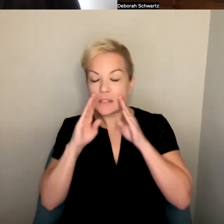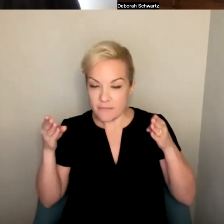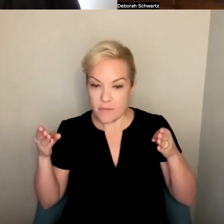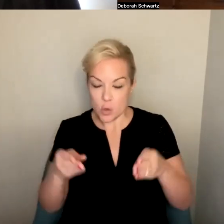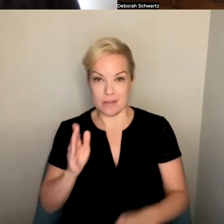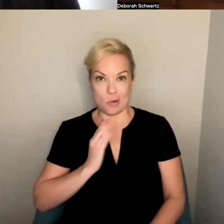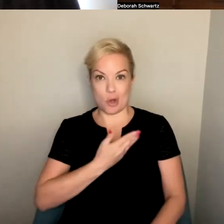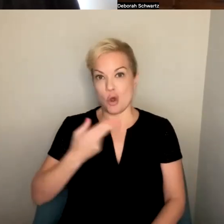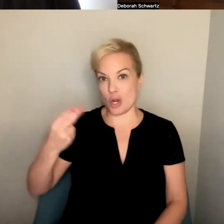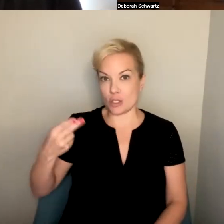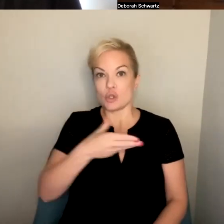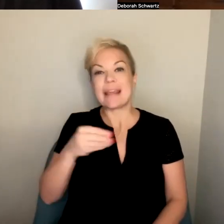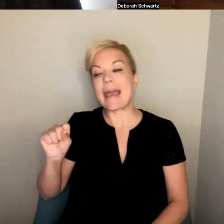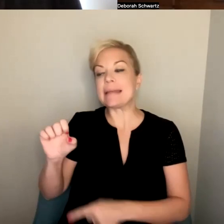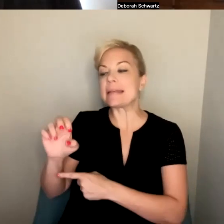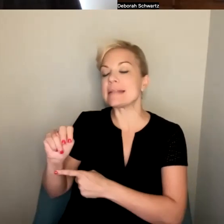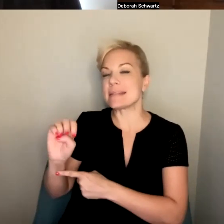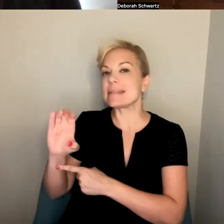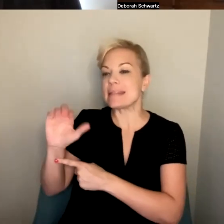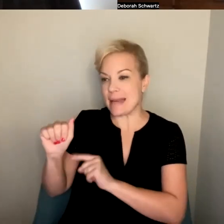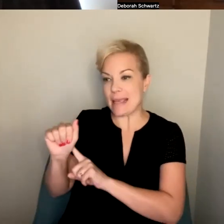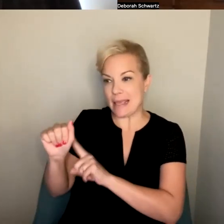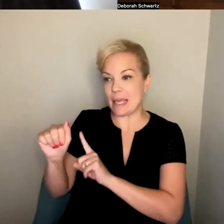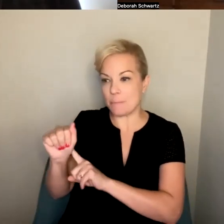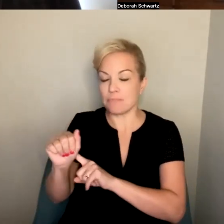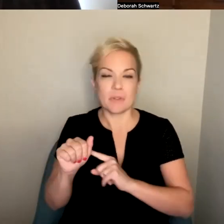Seneca history in particular, staff has largely always been Indigenous there,